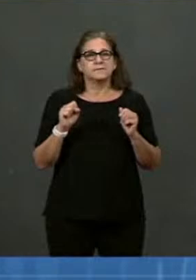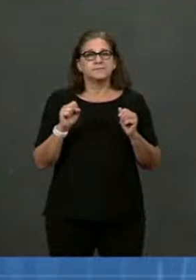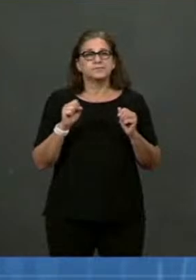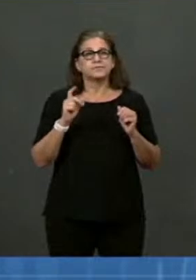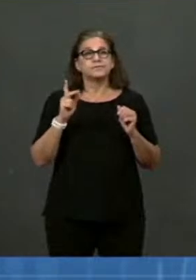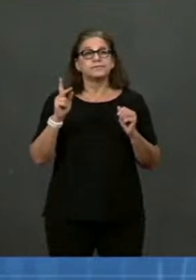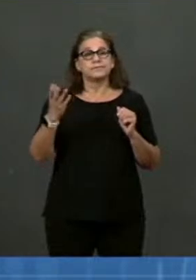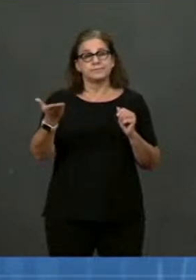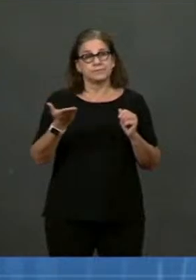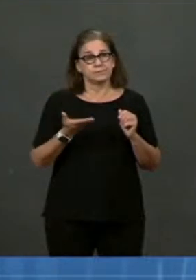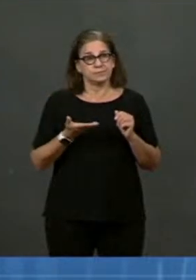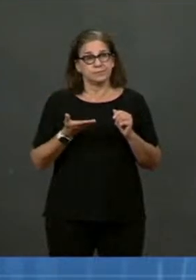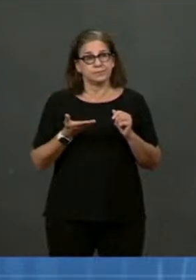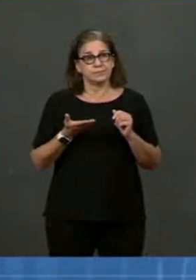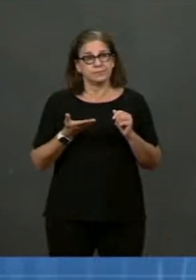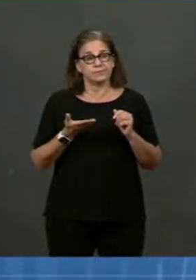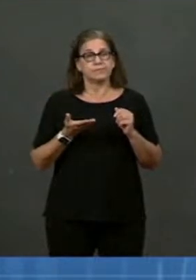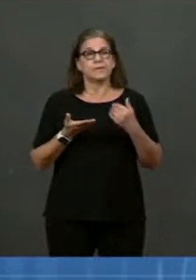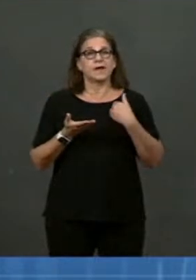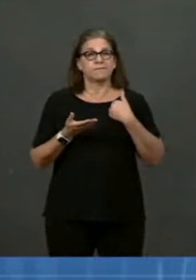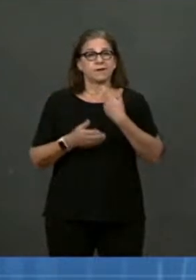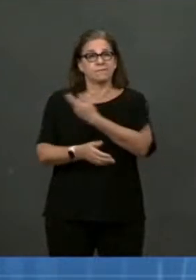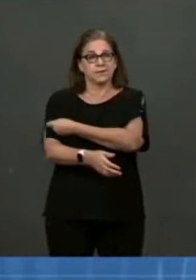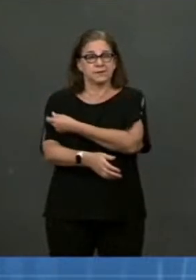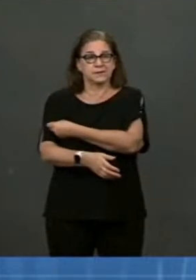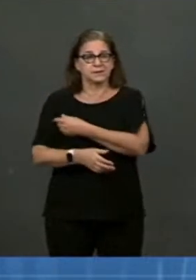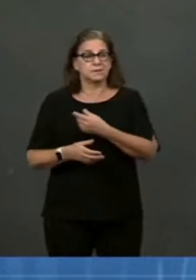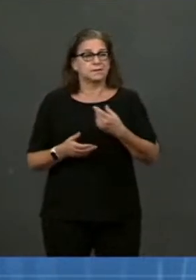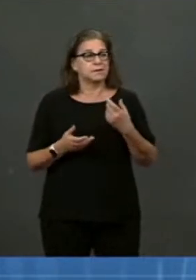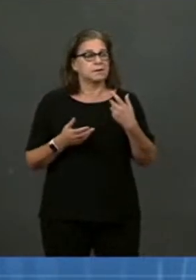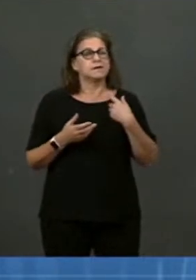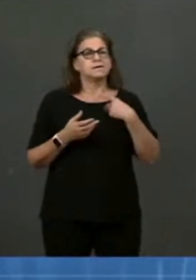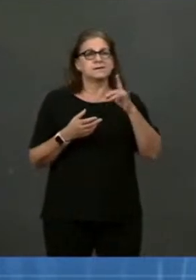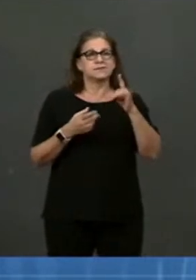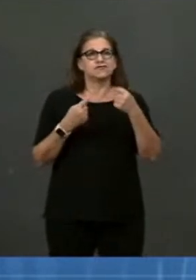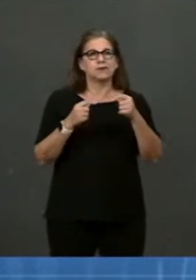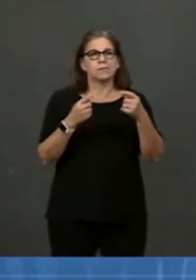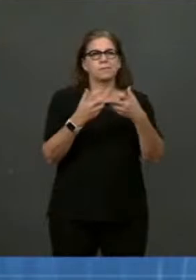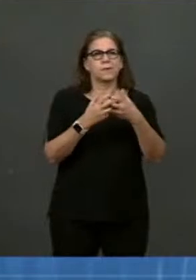GRID STUDY MATCHING A